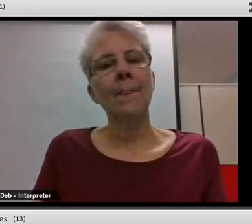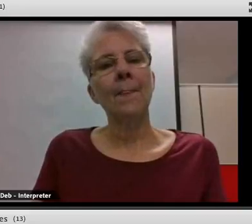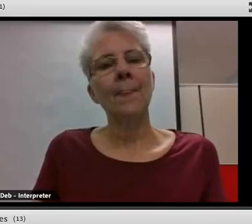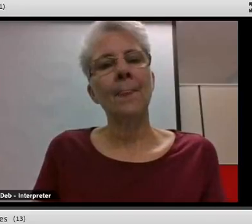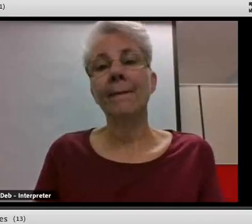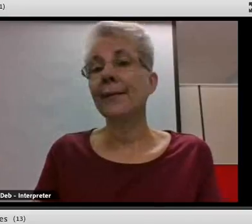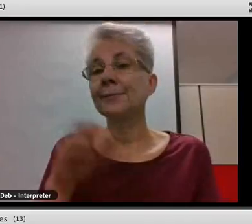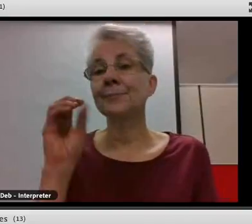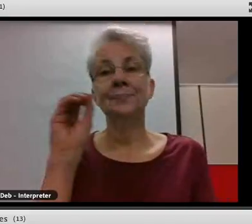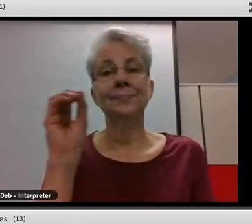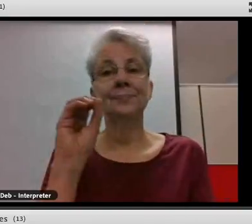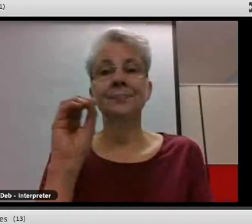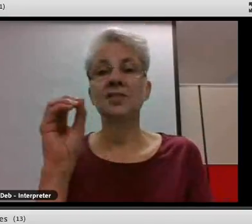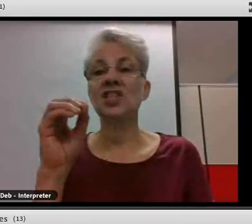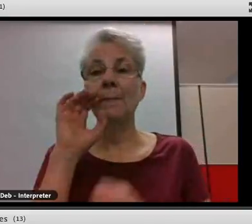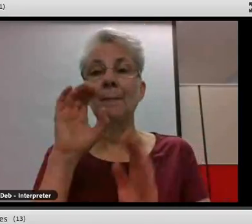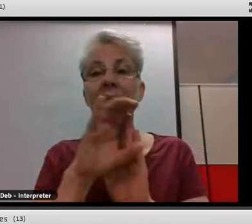I don't know about you guys.